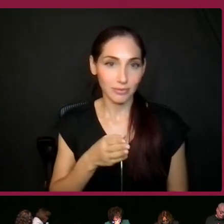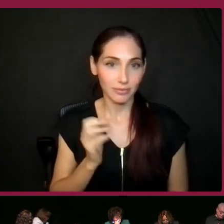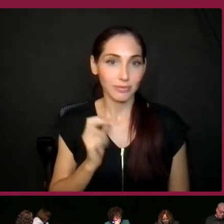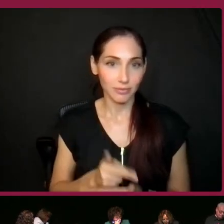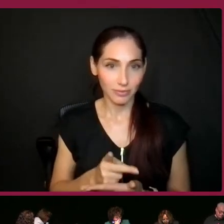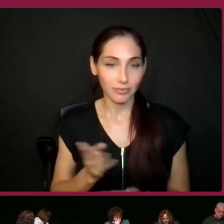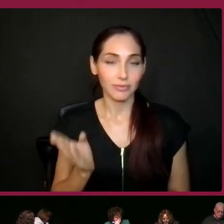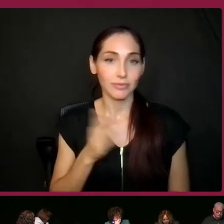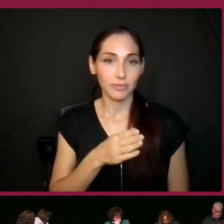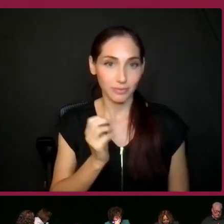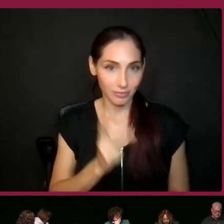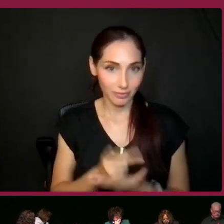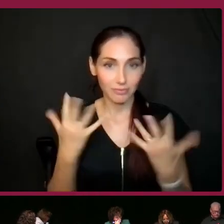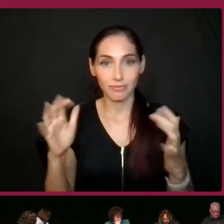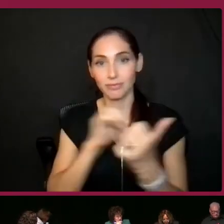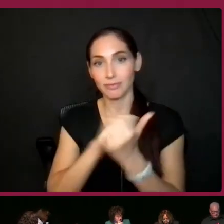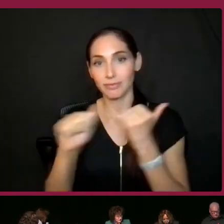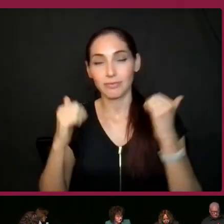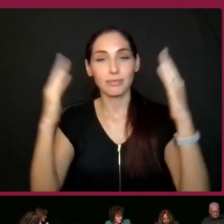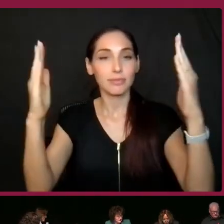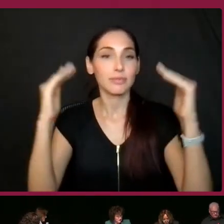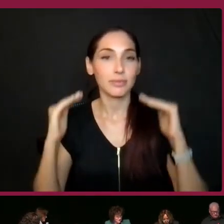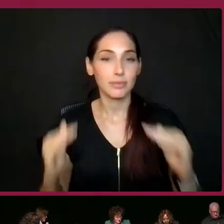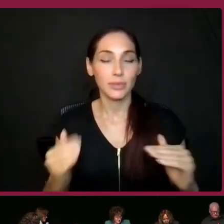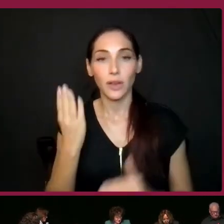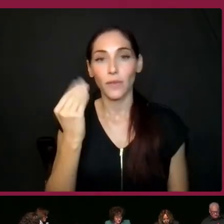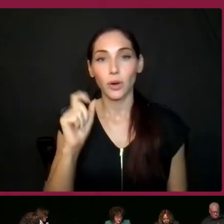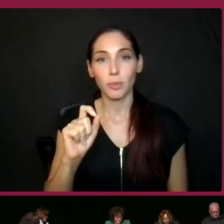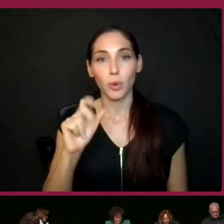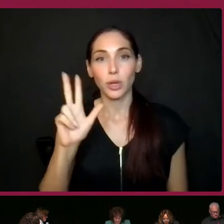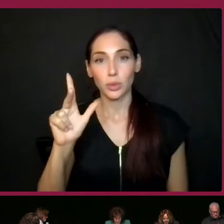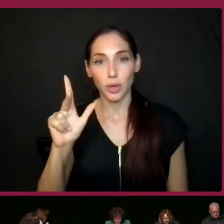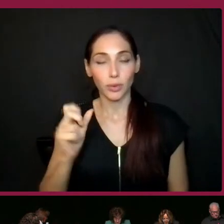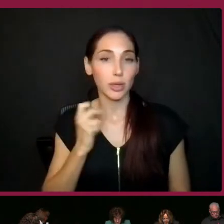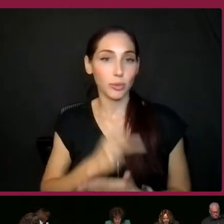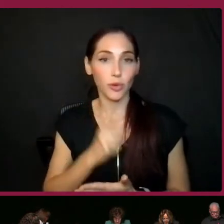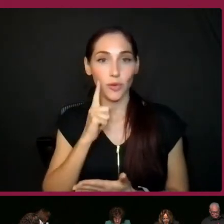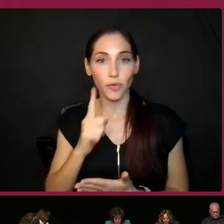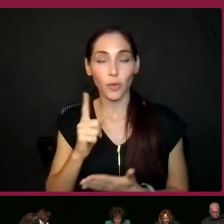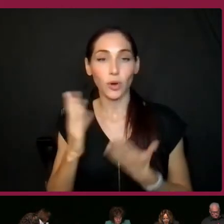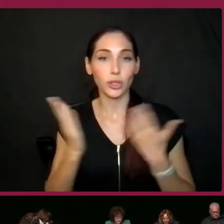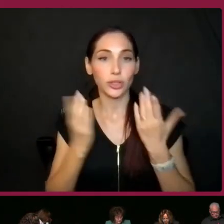Trustee Harvey? Yes. Motion carries. 1423, approval of service agreement between